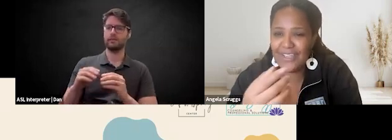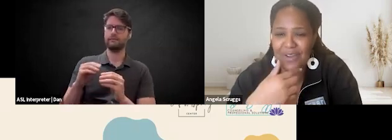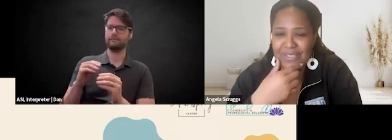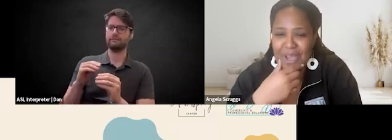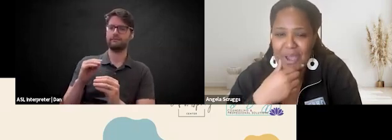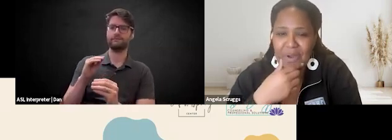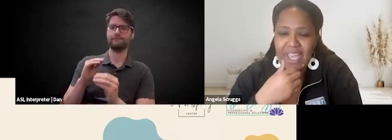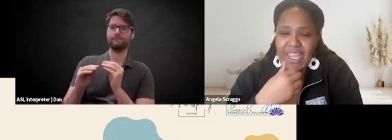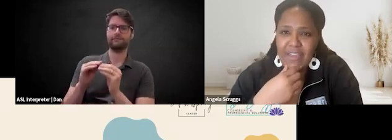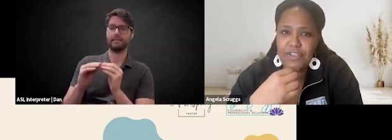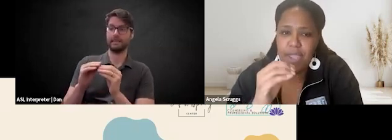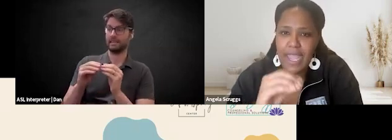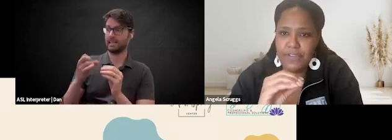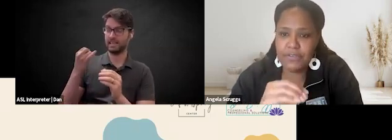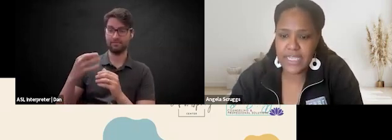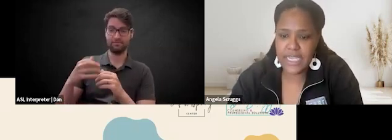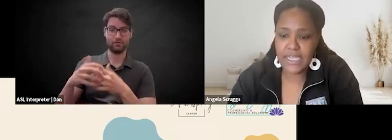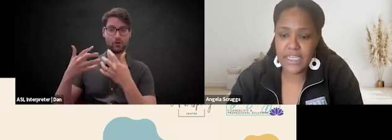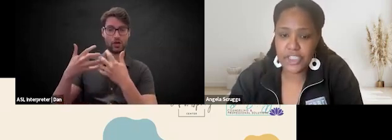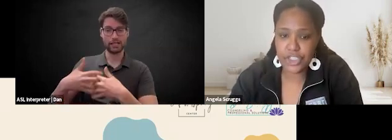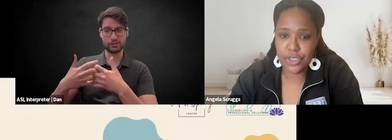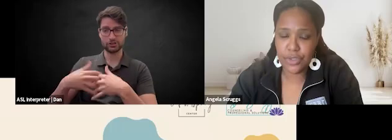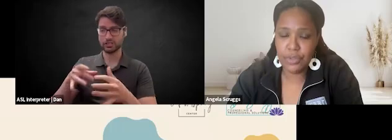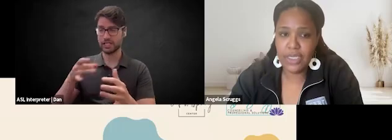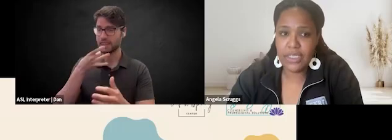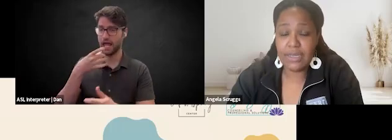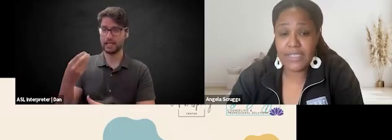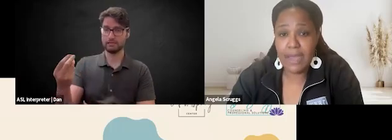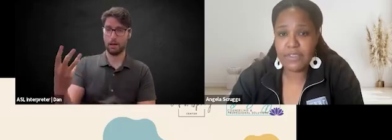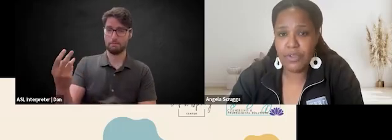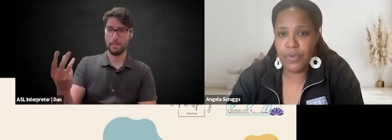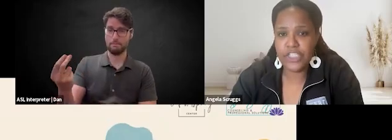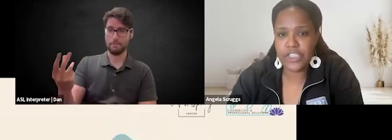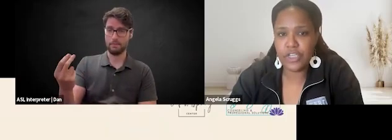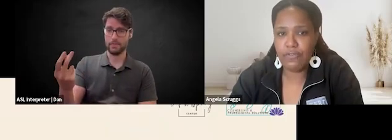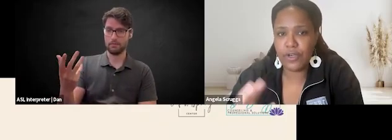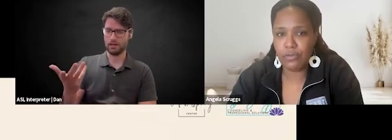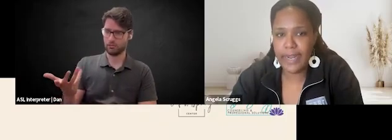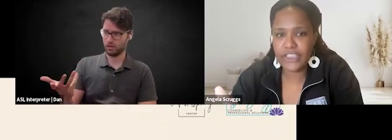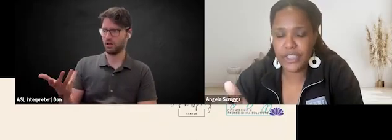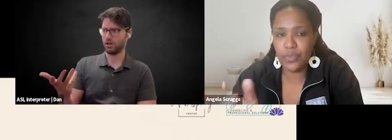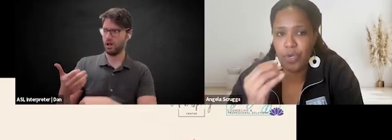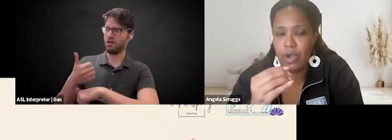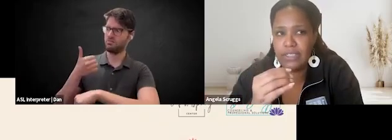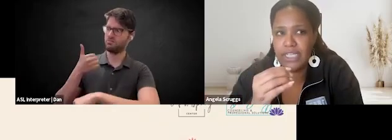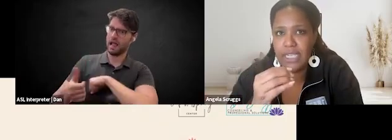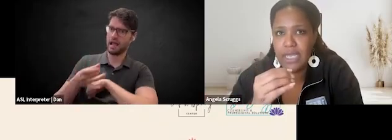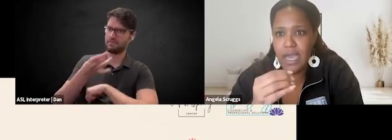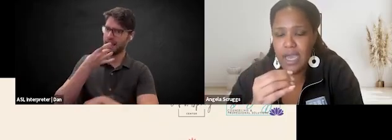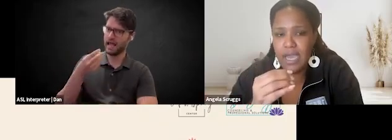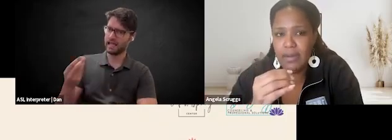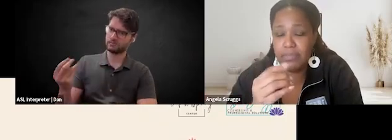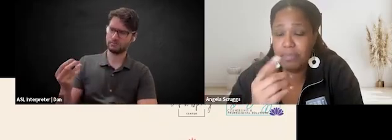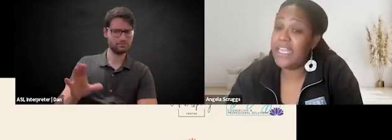You know, so if you-- if you see an issue, sometimes if we just go for correction, we're only, um...